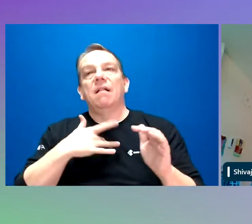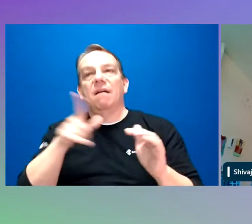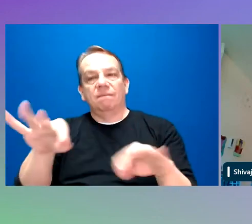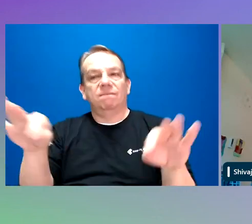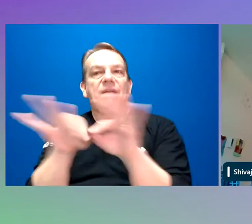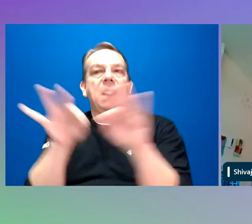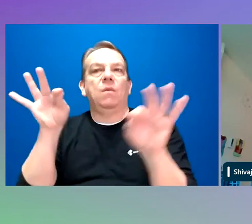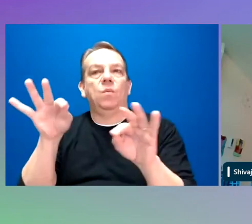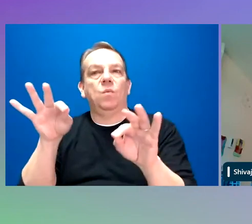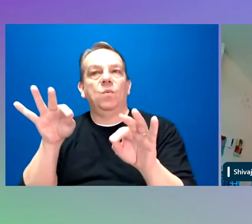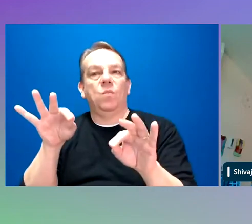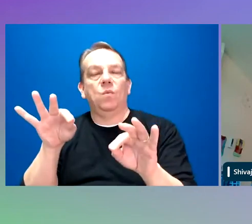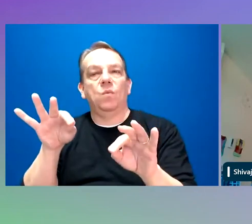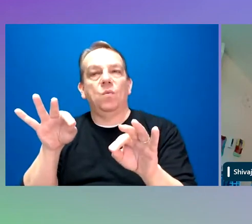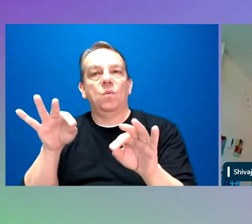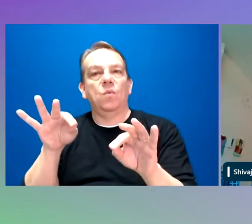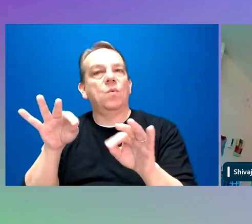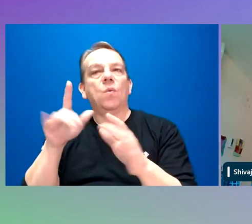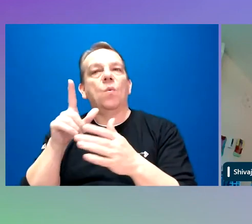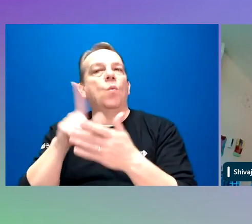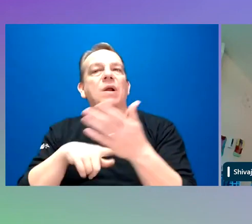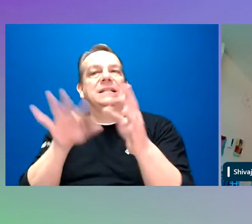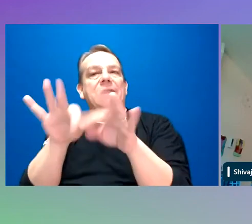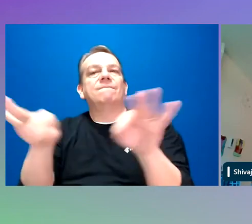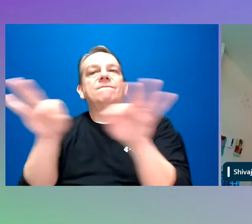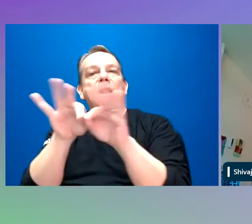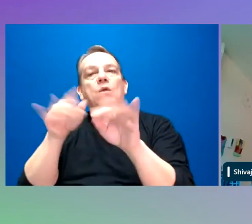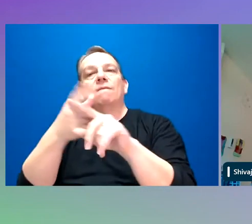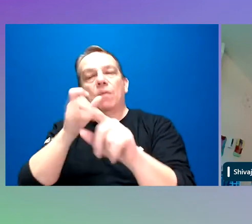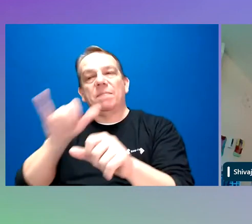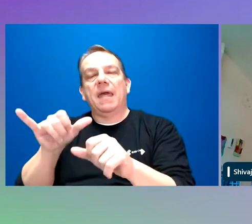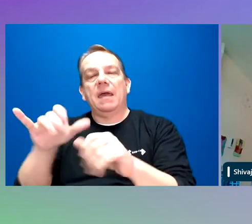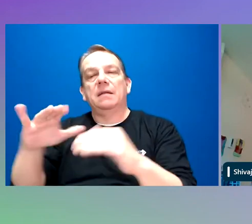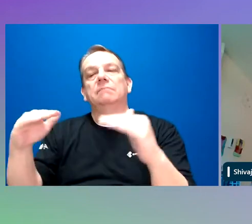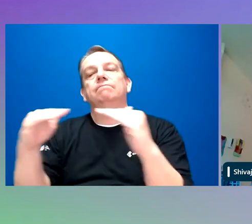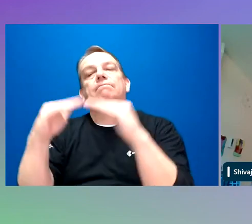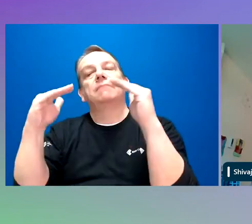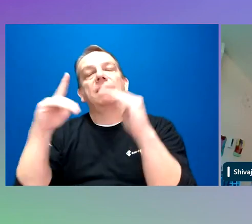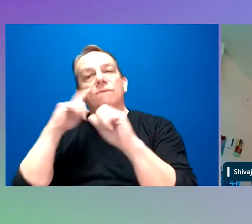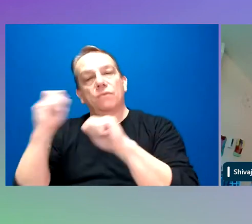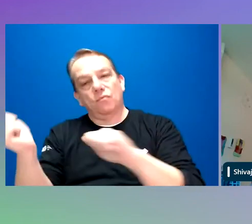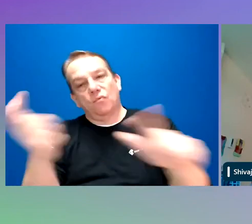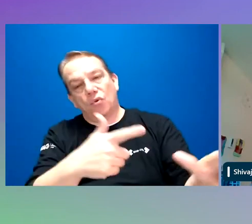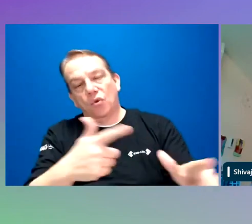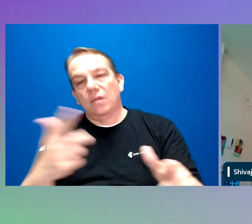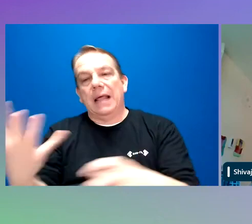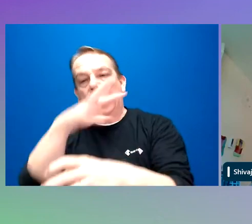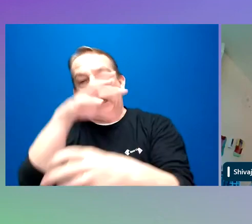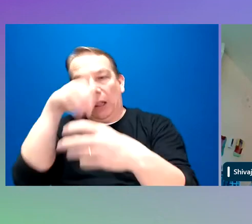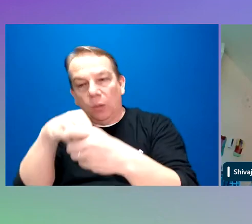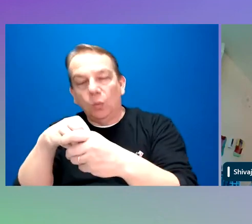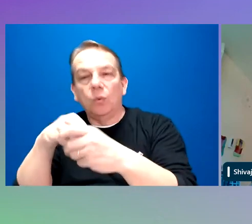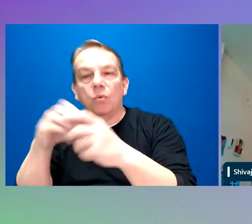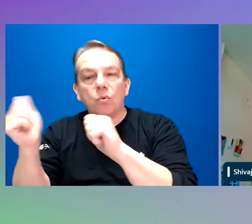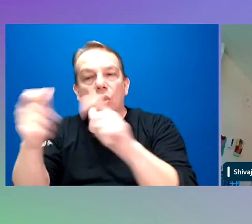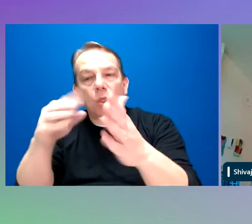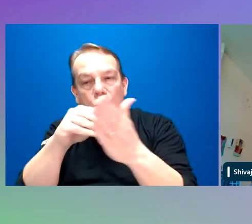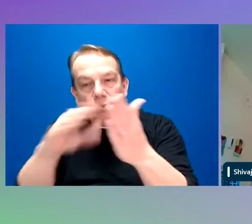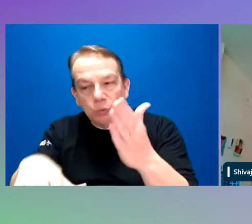one of the values there is to make it equitable, make it